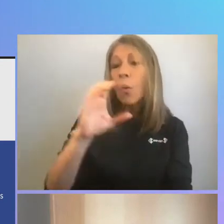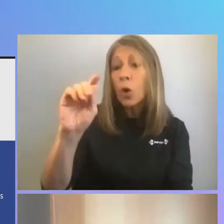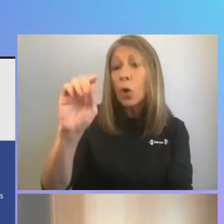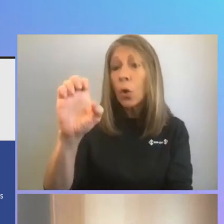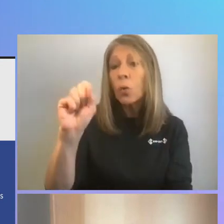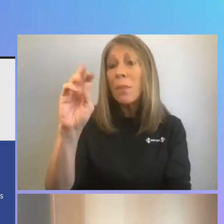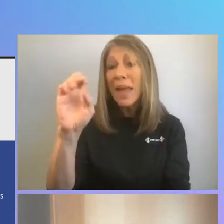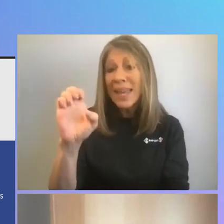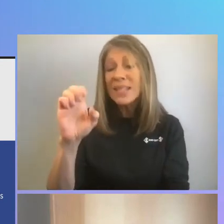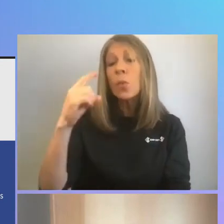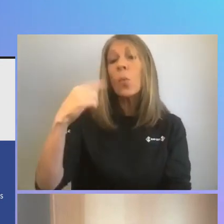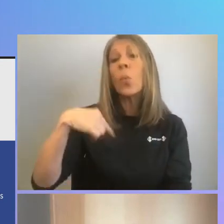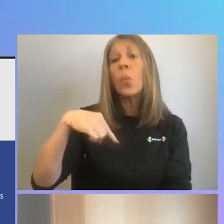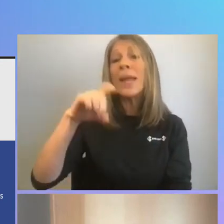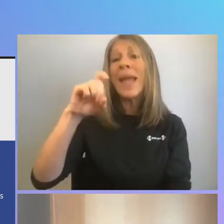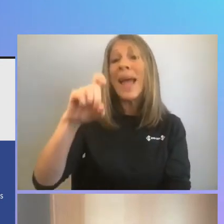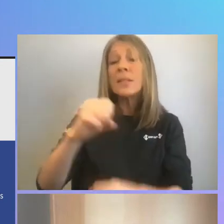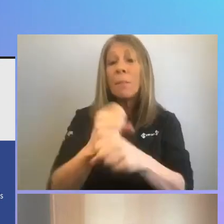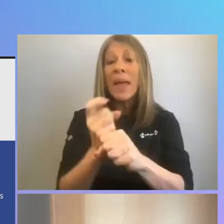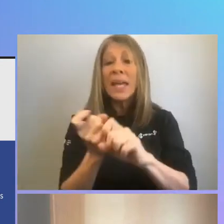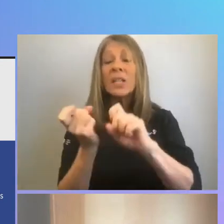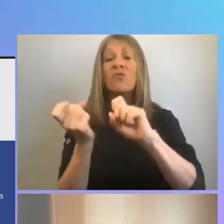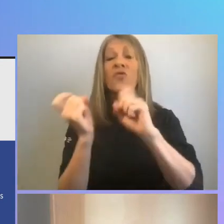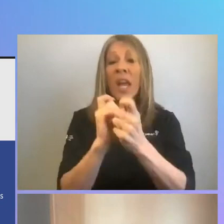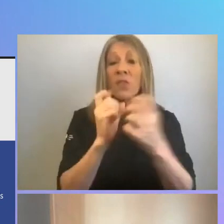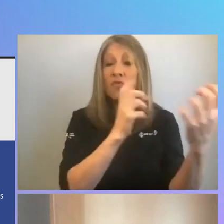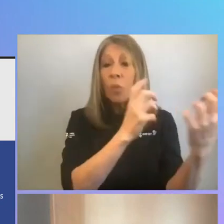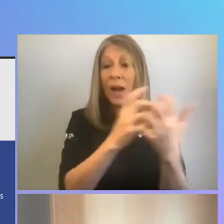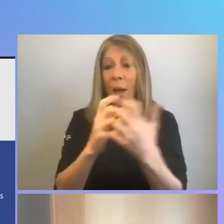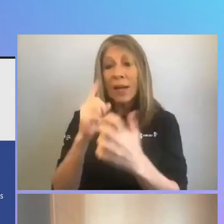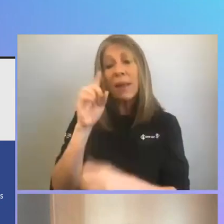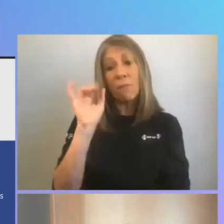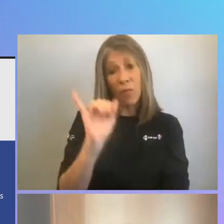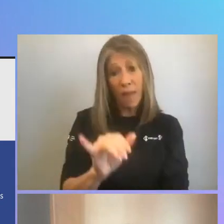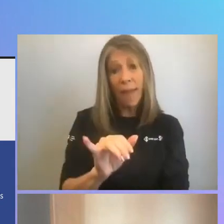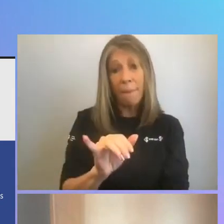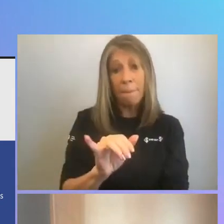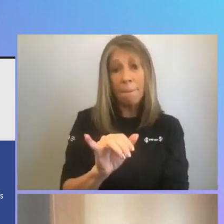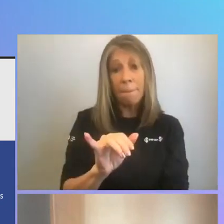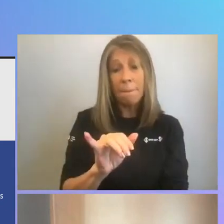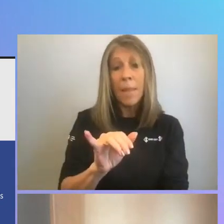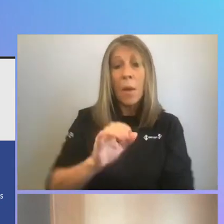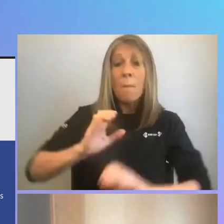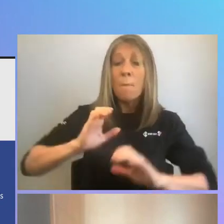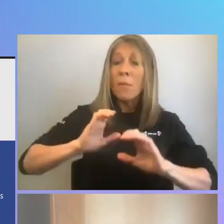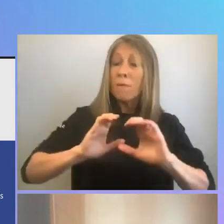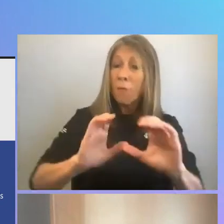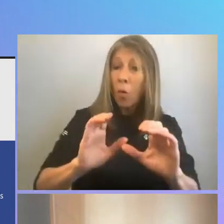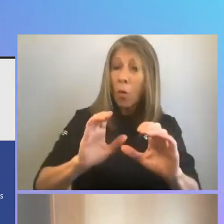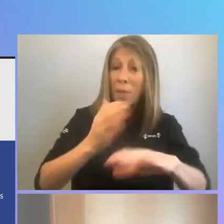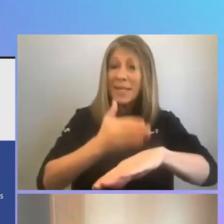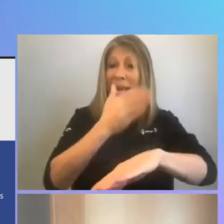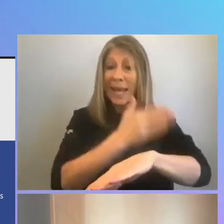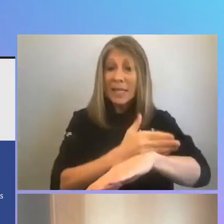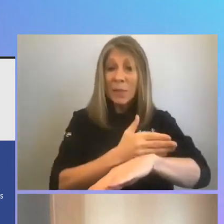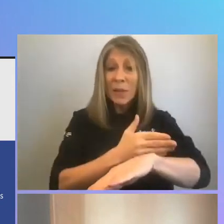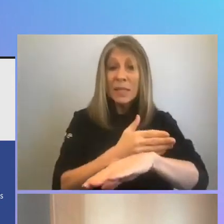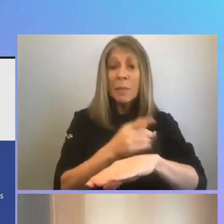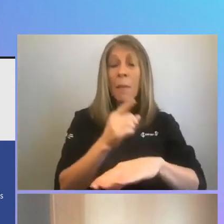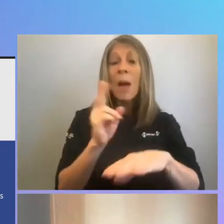had to make changes to accommodate for that. Um performance enhancements. So by leveraging Angular's